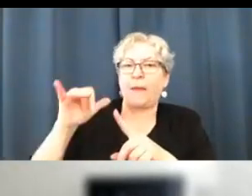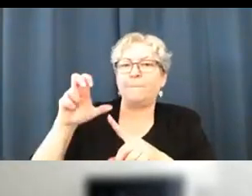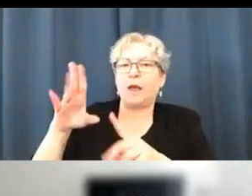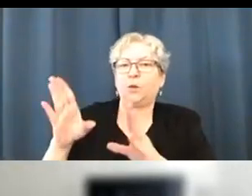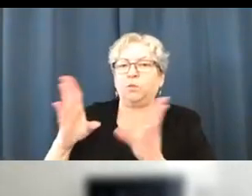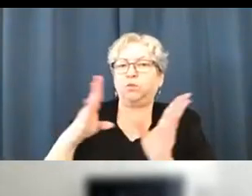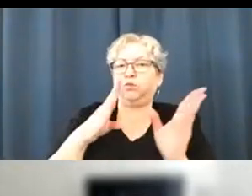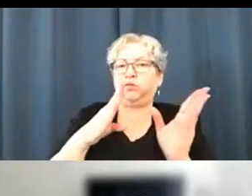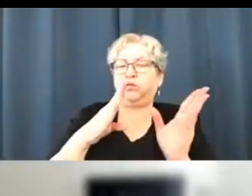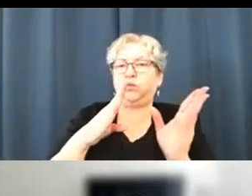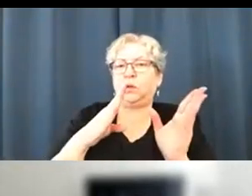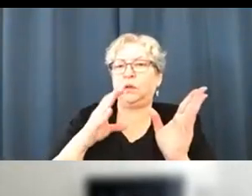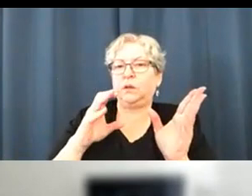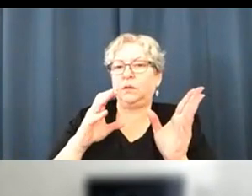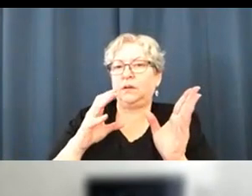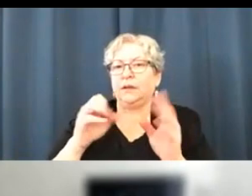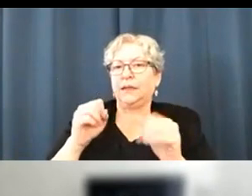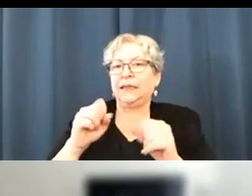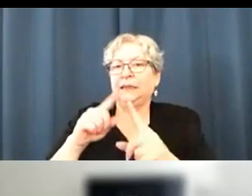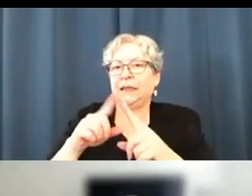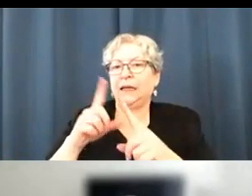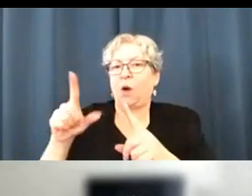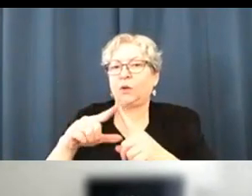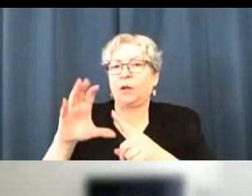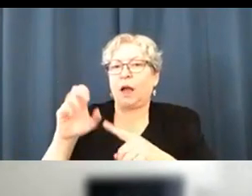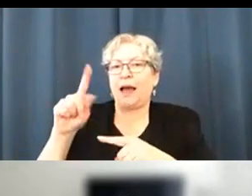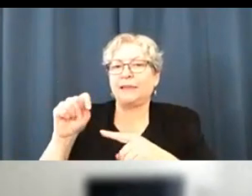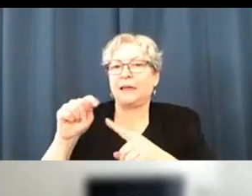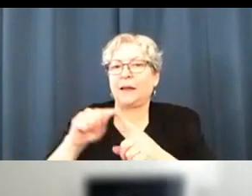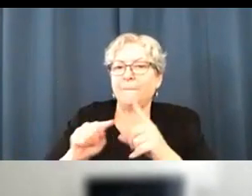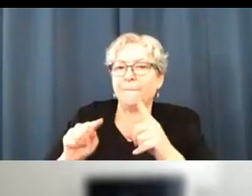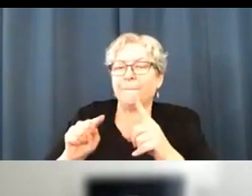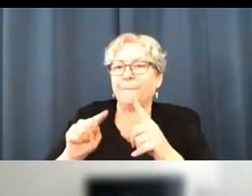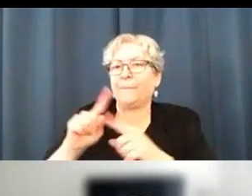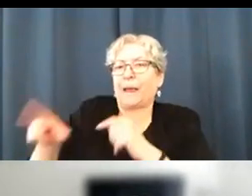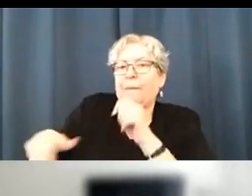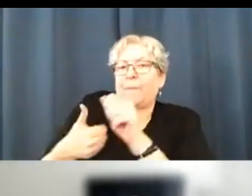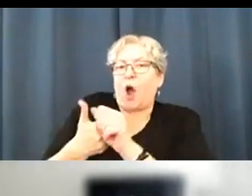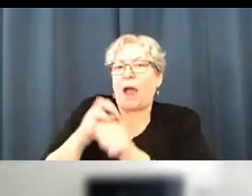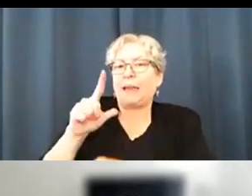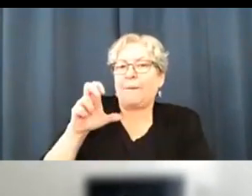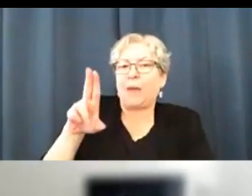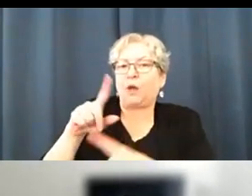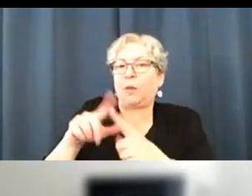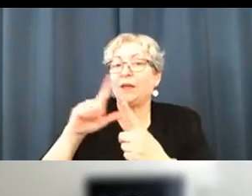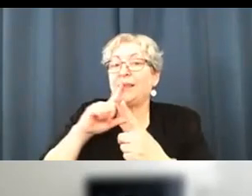and you can still get to the content behind the menu, even though the menu is visually obscuring everything.